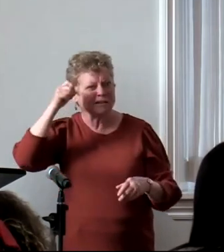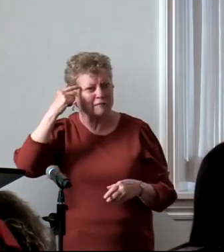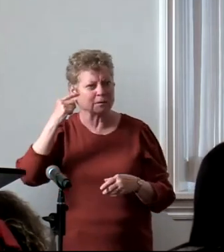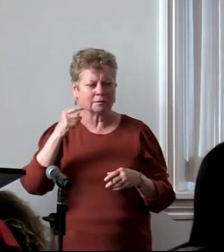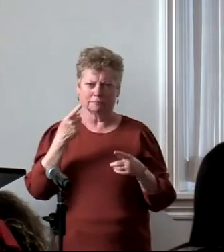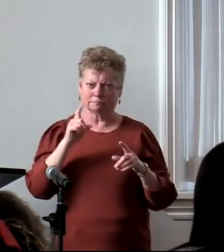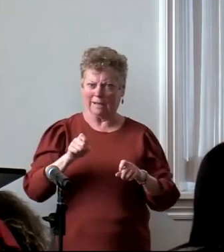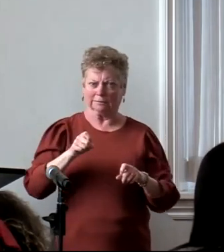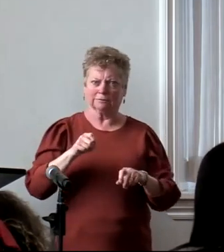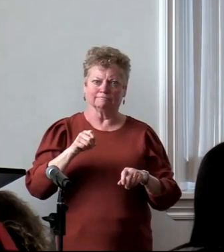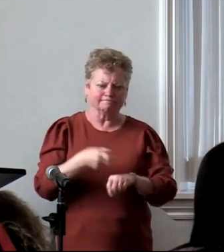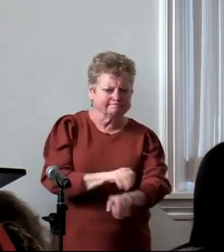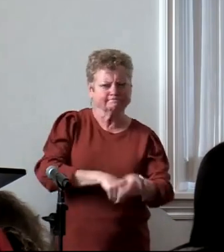Have a wonderful week. Thank you.